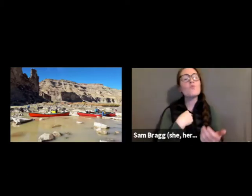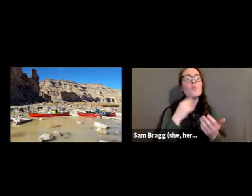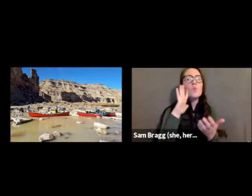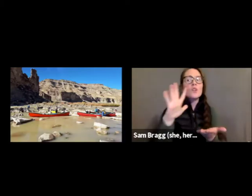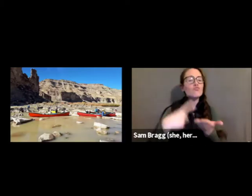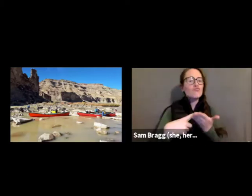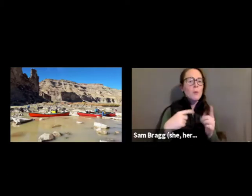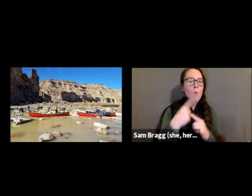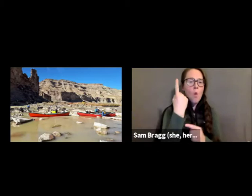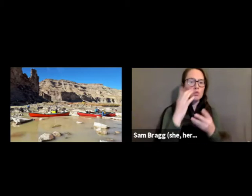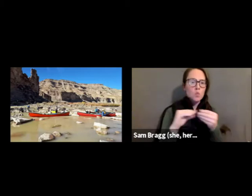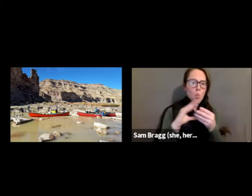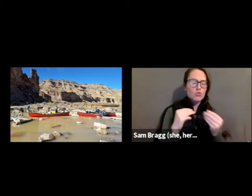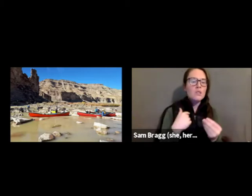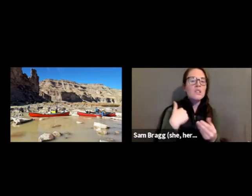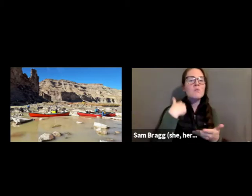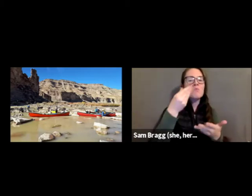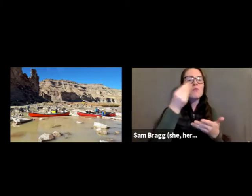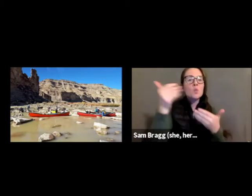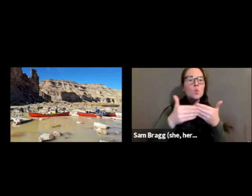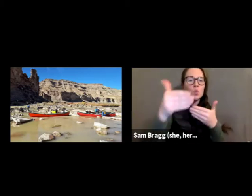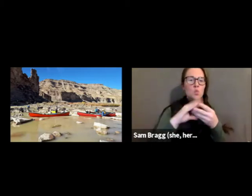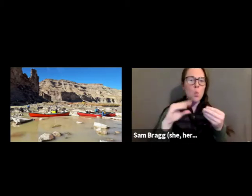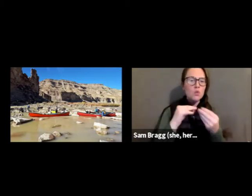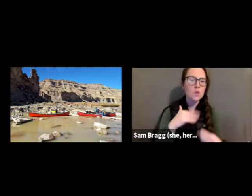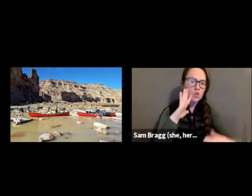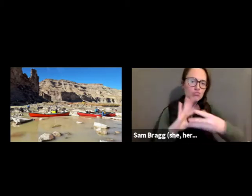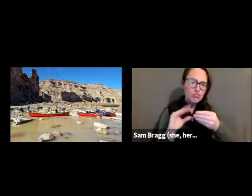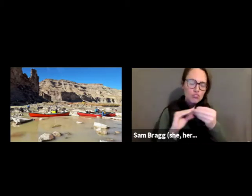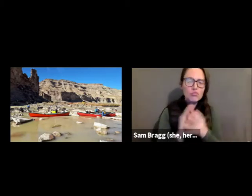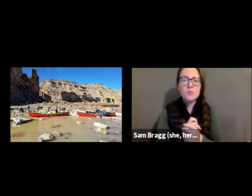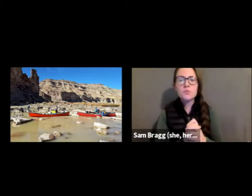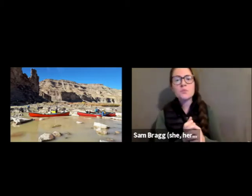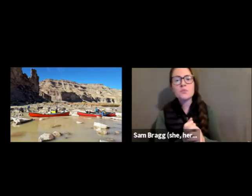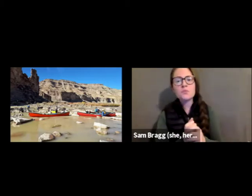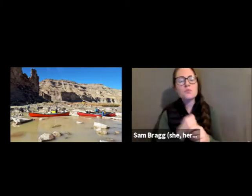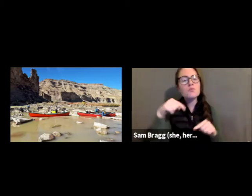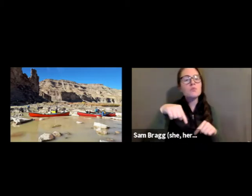Okay so I want to tell you guys a story that I experienced and actually a few stories that